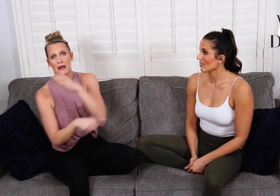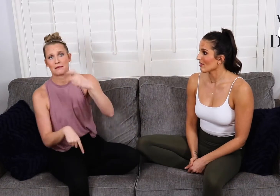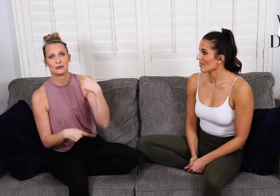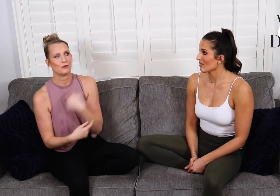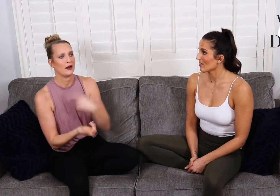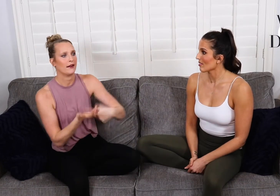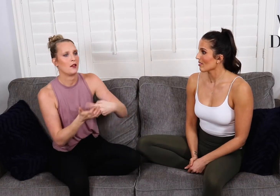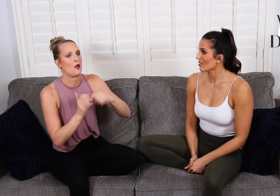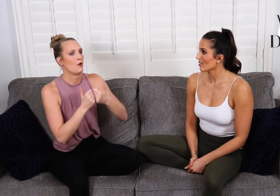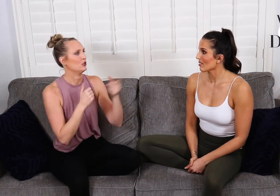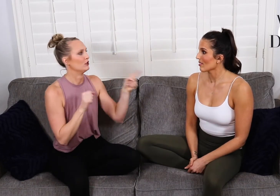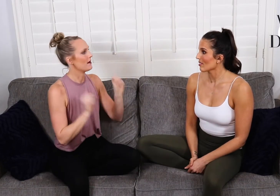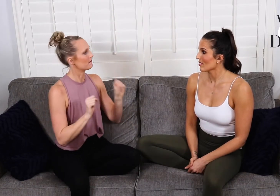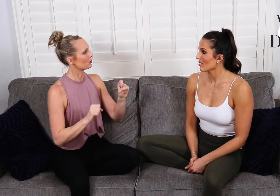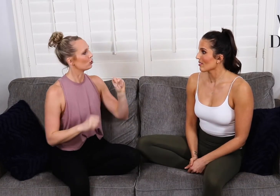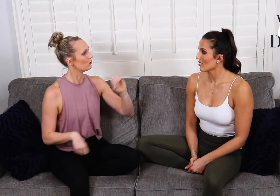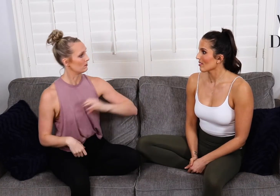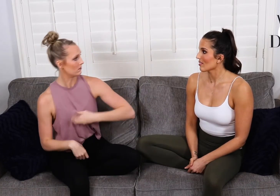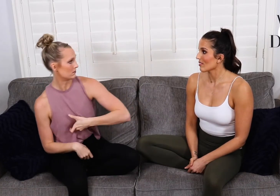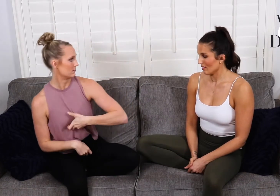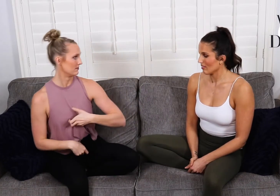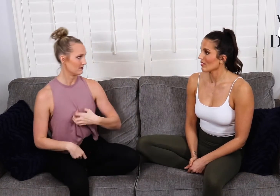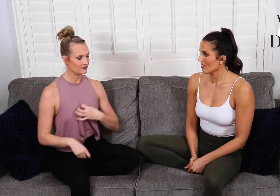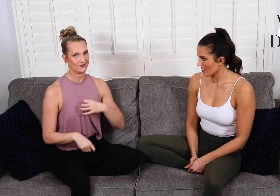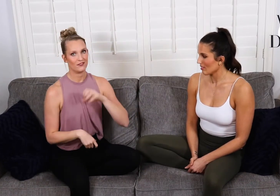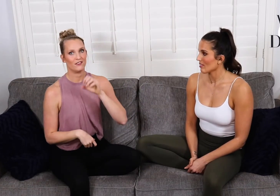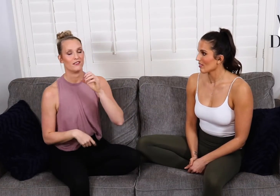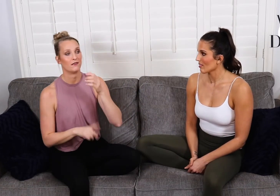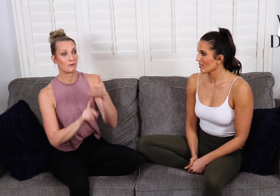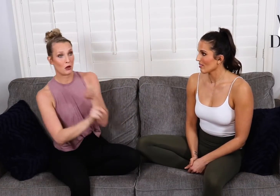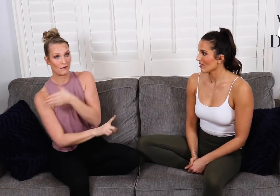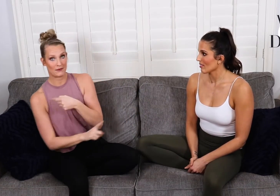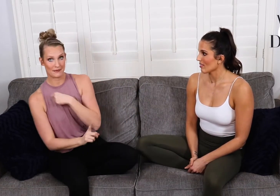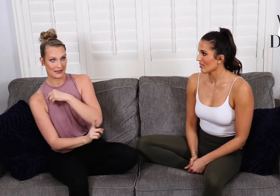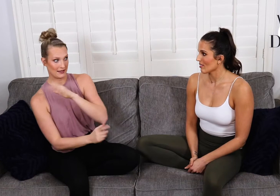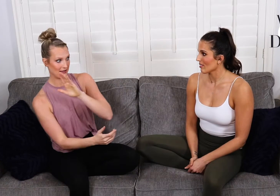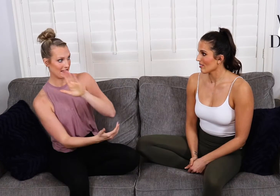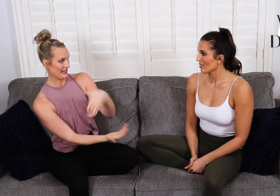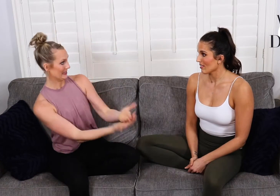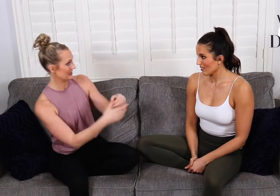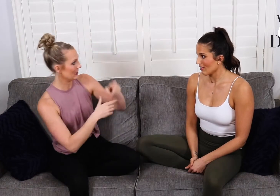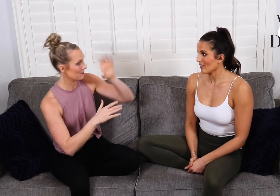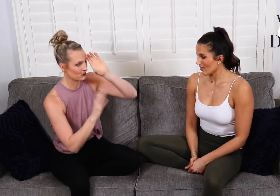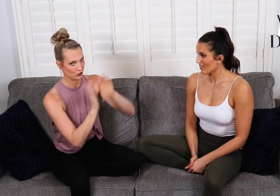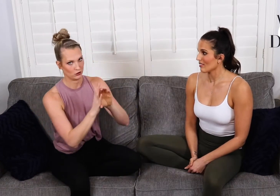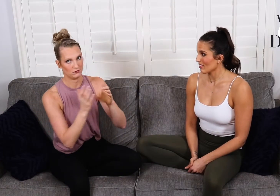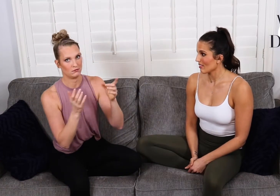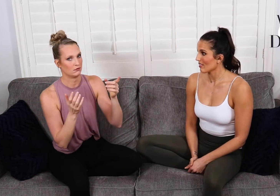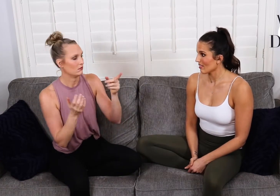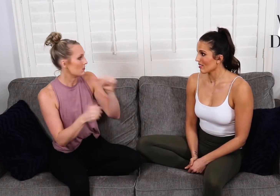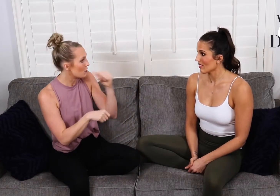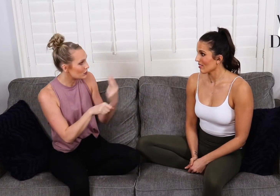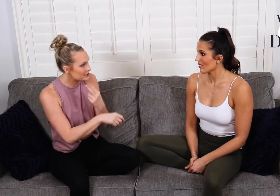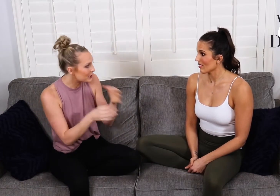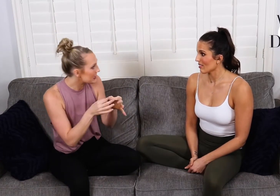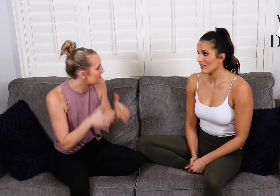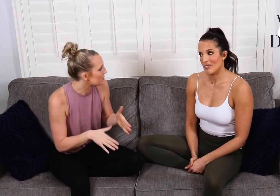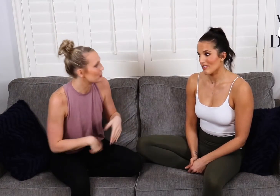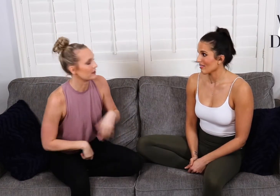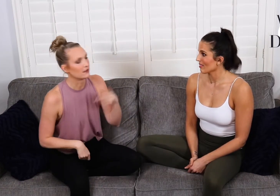previous episode, we talked about how you were able to channel between two different worlds. And before I got here, you didn't use an interpreter